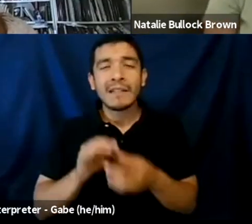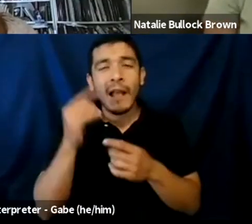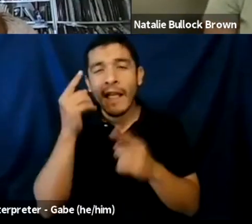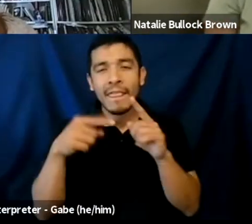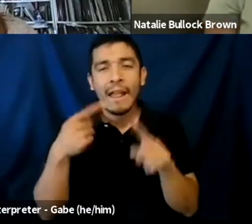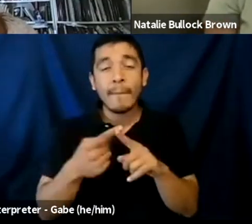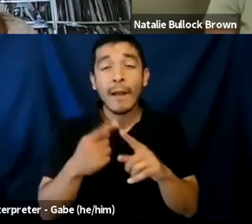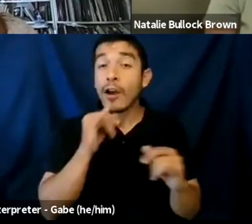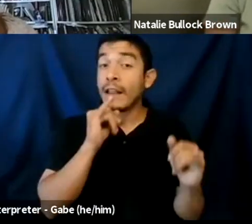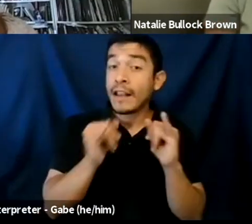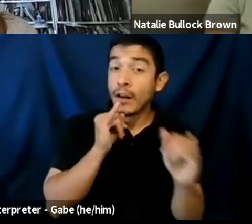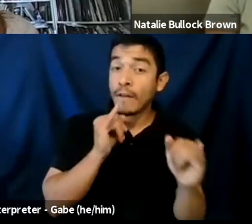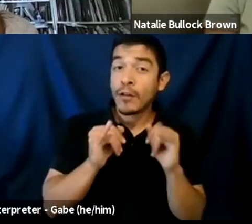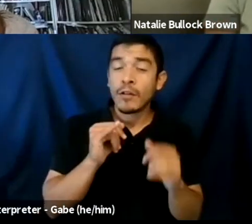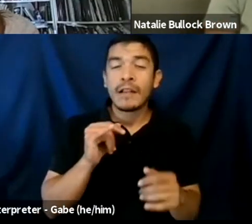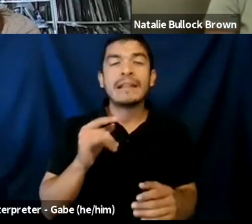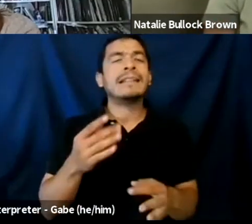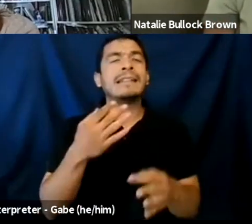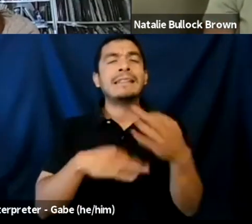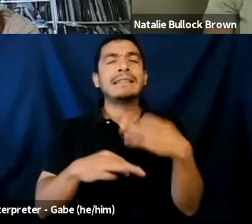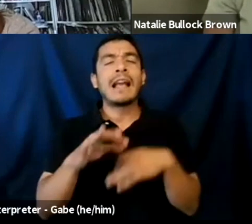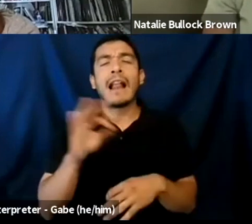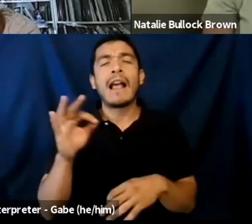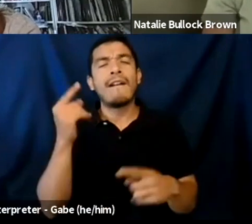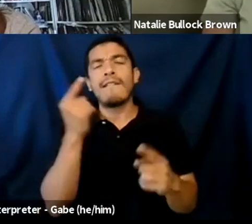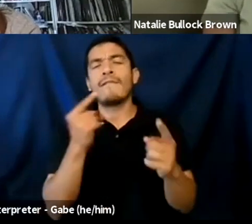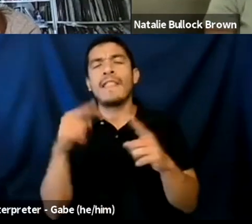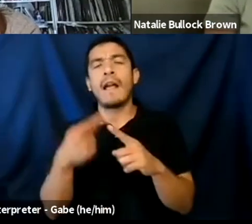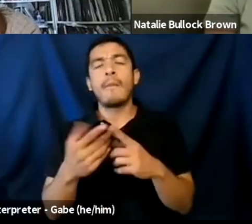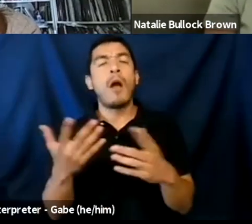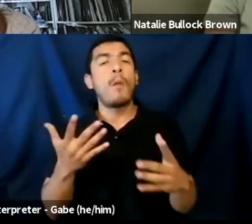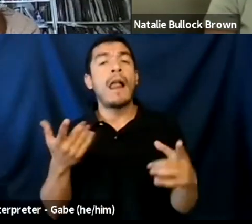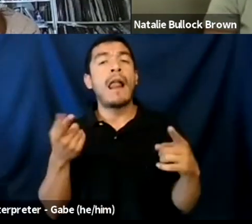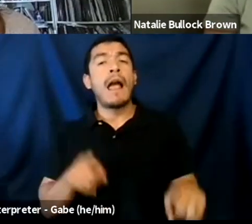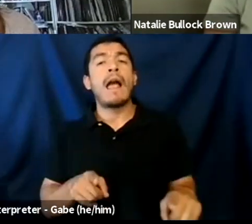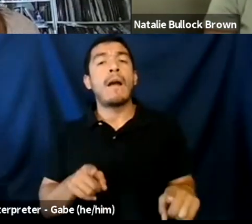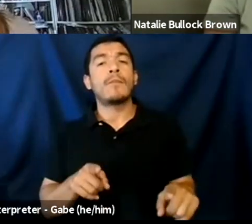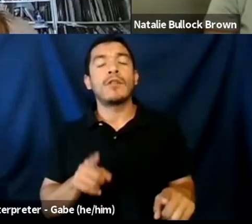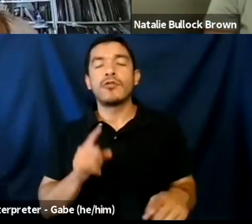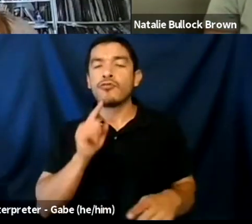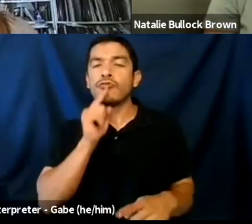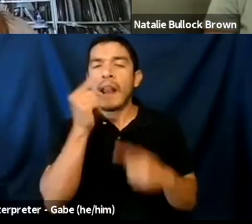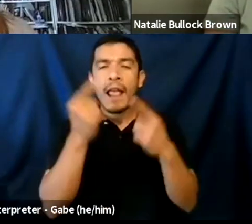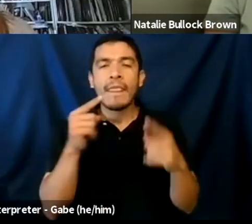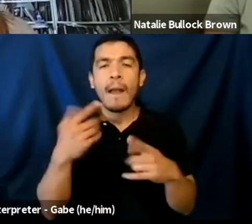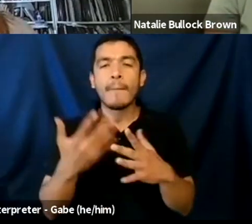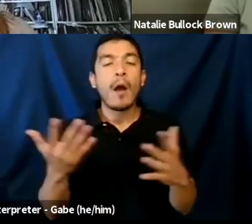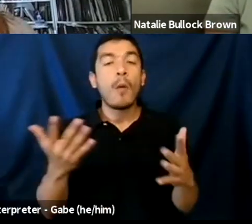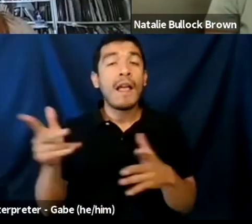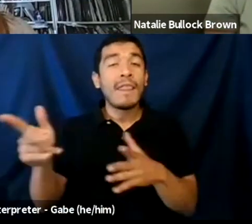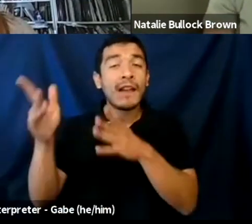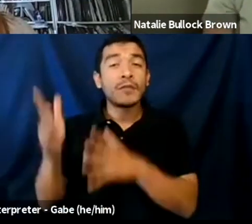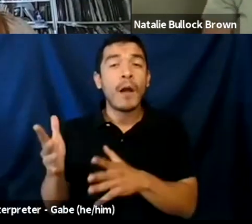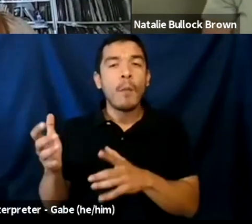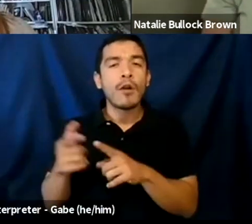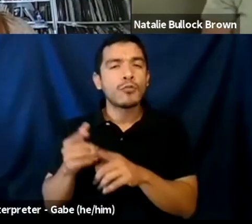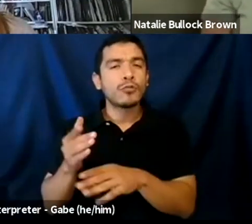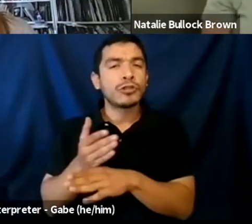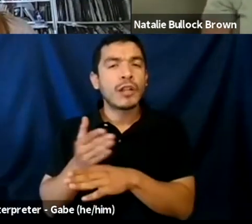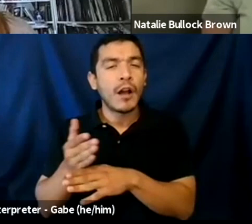is instead of thinking about what happened, really thinking about what does this person want to share? Like who are they?